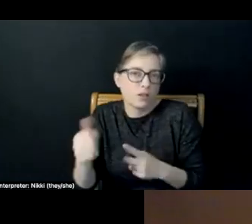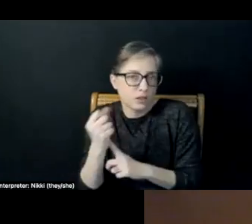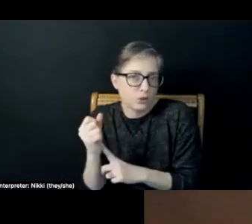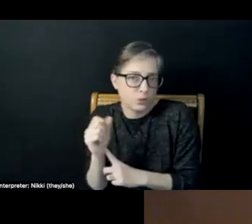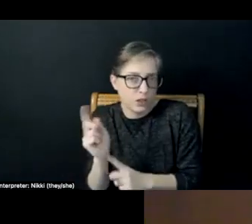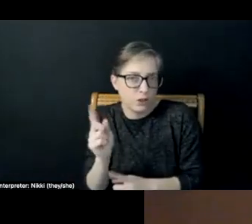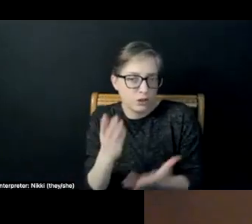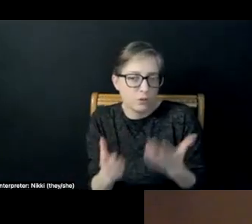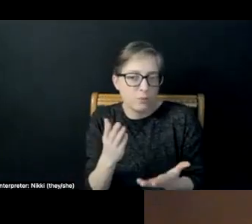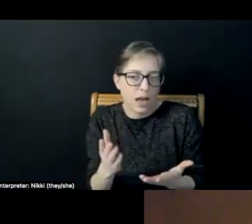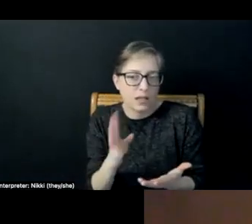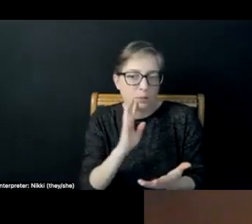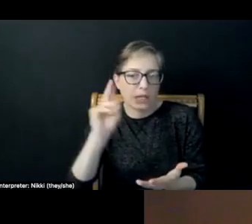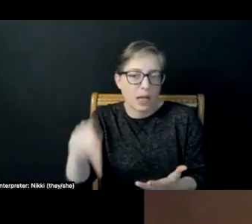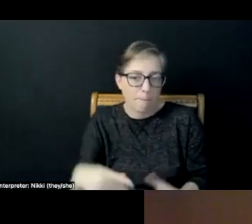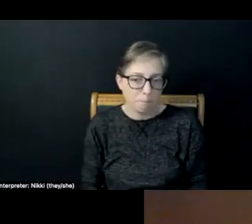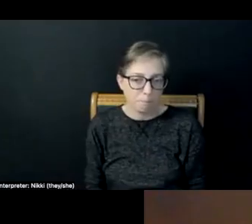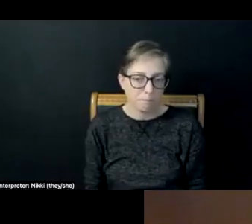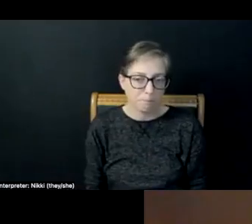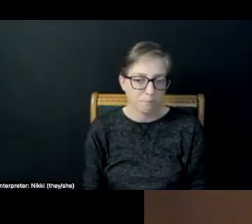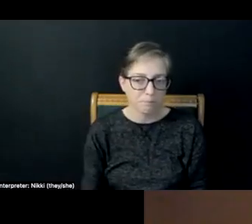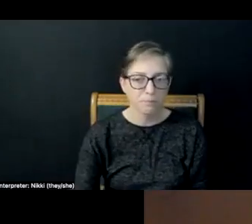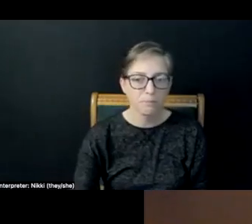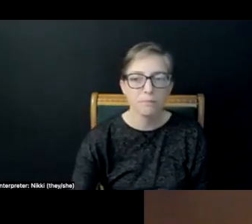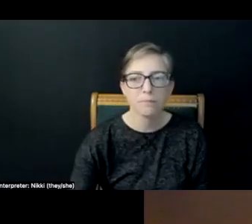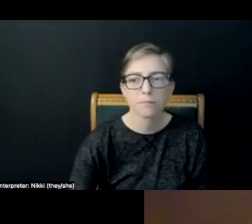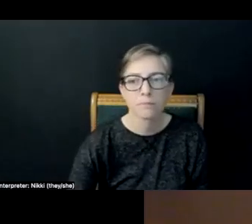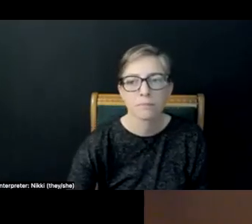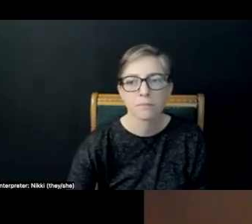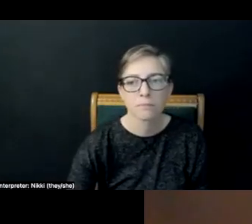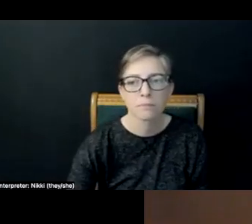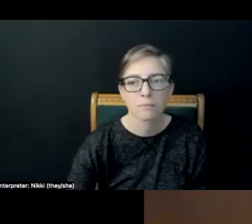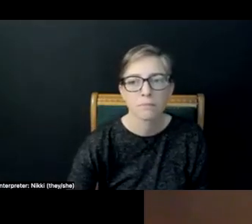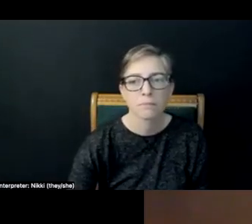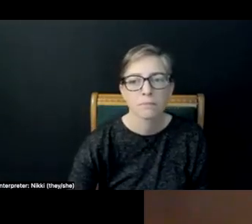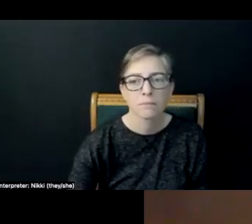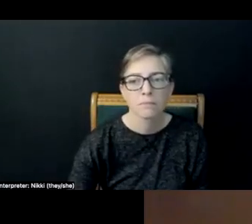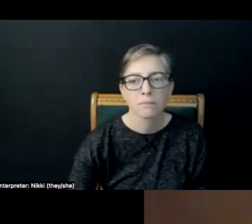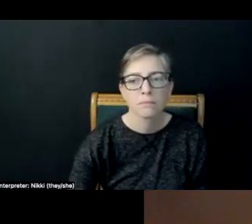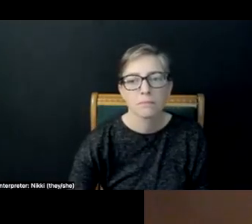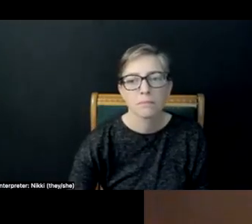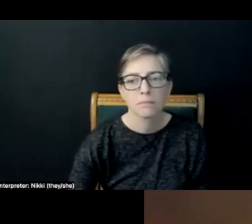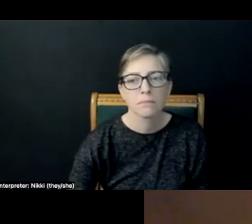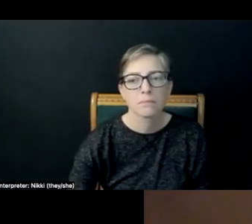It's a complex thing. I do feel that I spoke up and you have to understand.